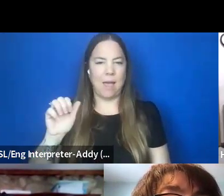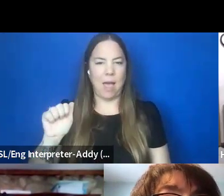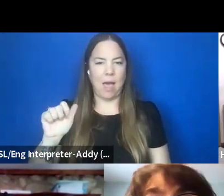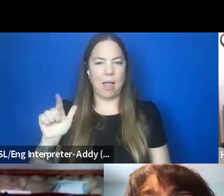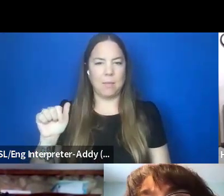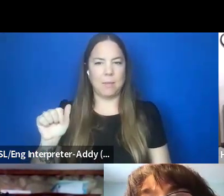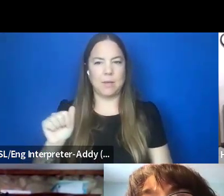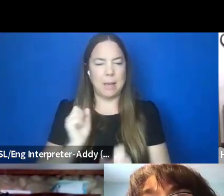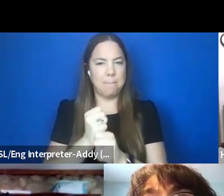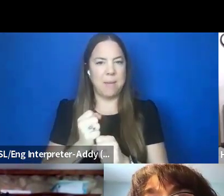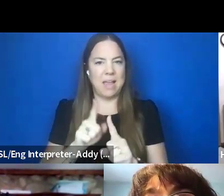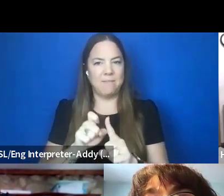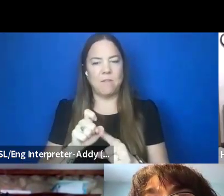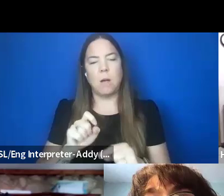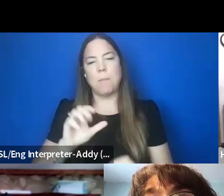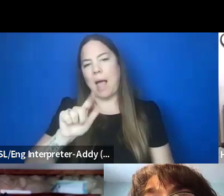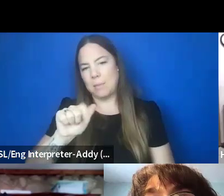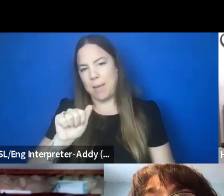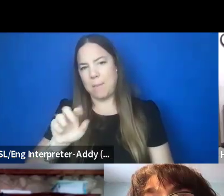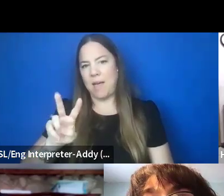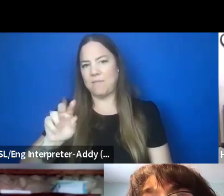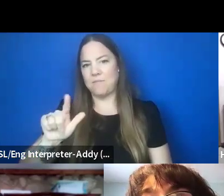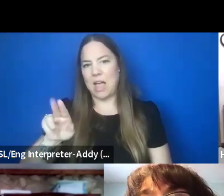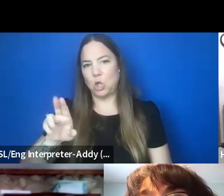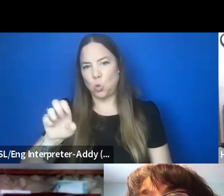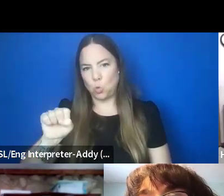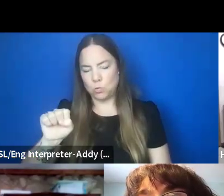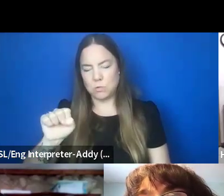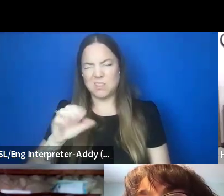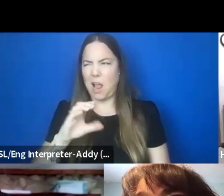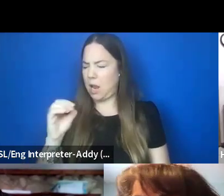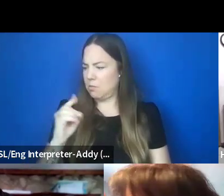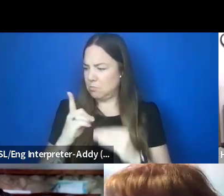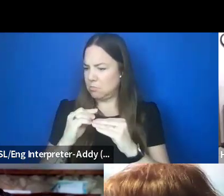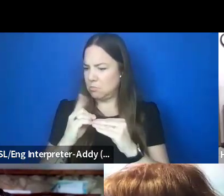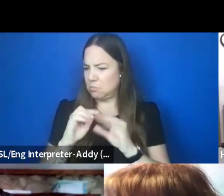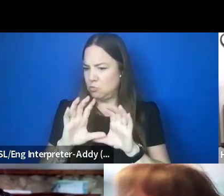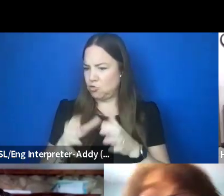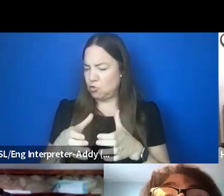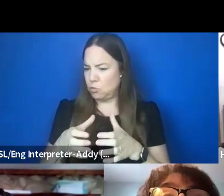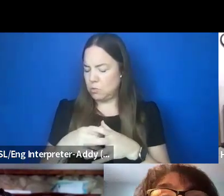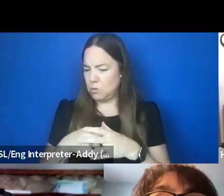Adeleigh Belyeu: Alabama values and one other Adeleigh Belyeu: group Adeleigh Belyeu: to